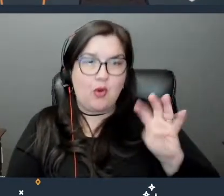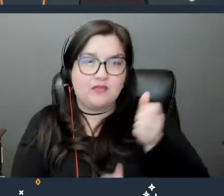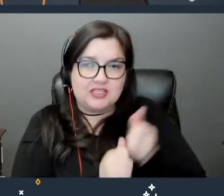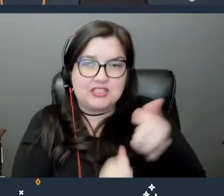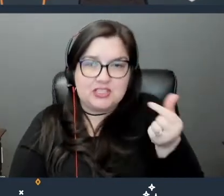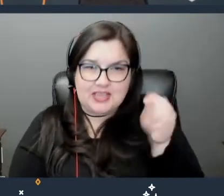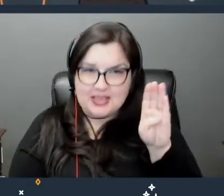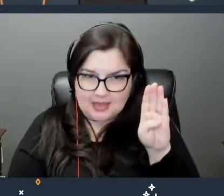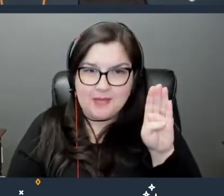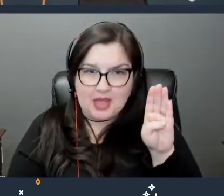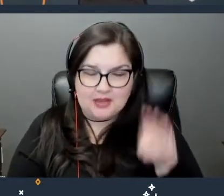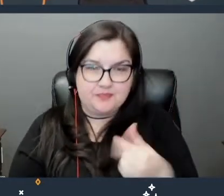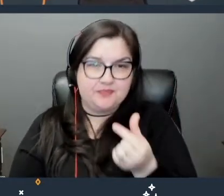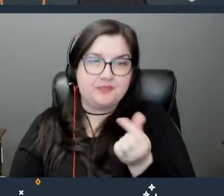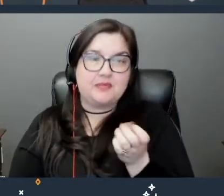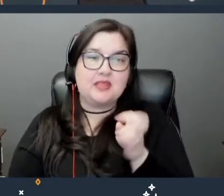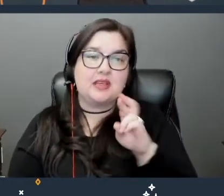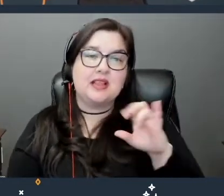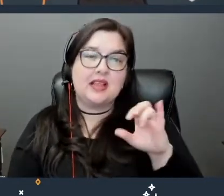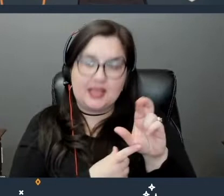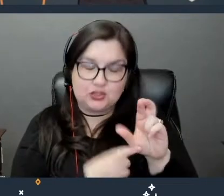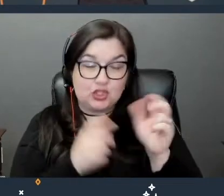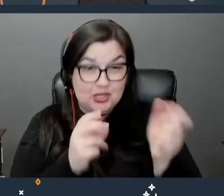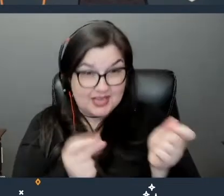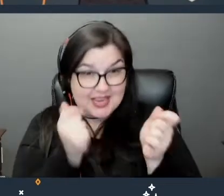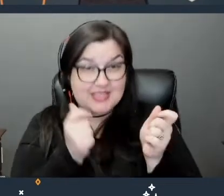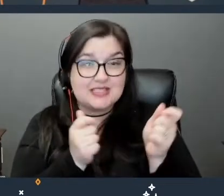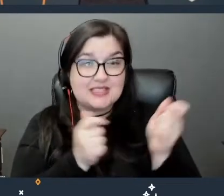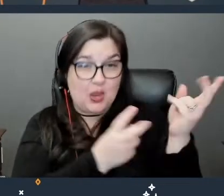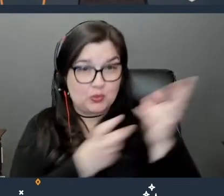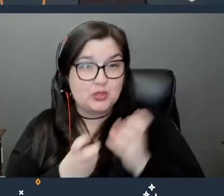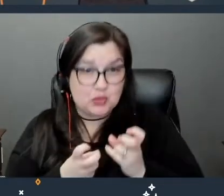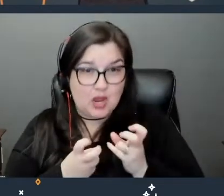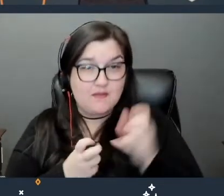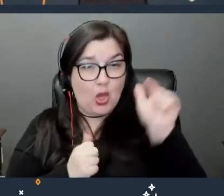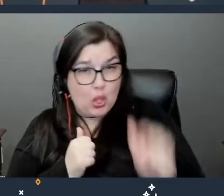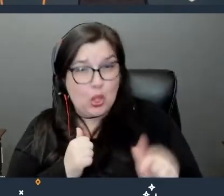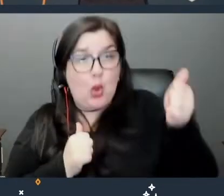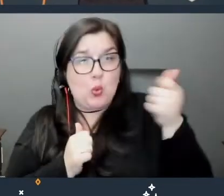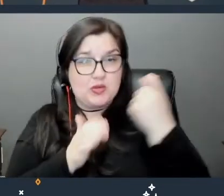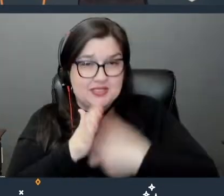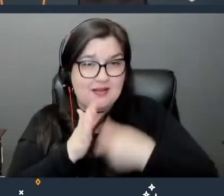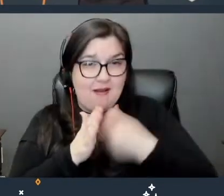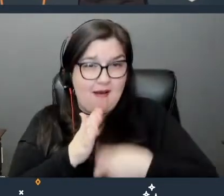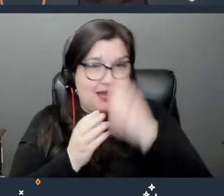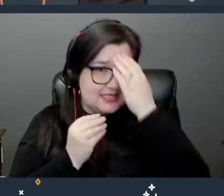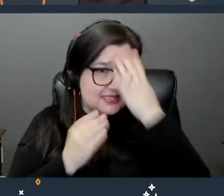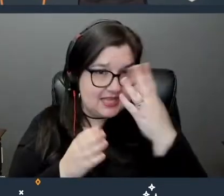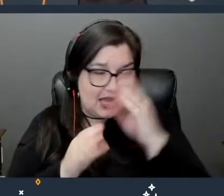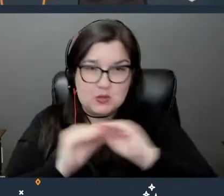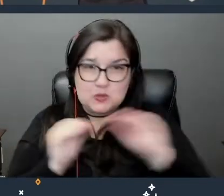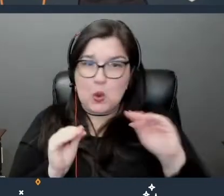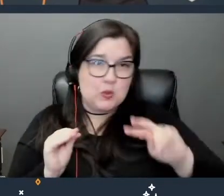S3 Glacier Instant Retrieval provides you with the lowest cost data with millisecond access to your archives,